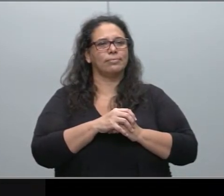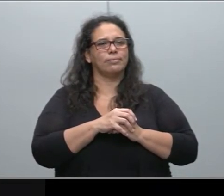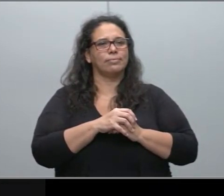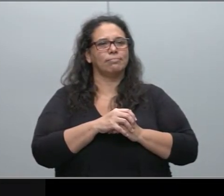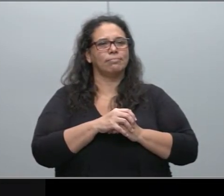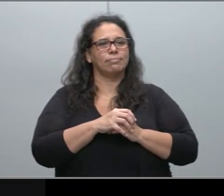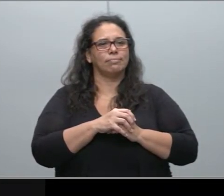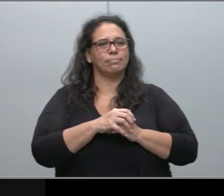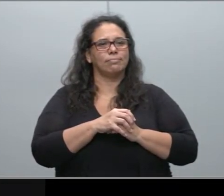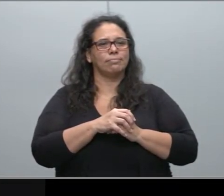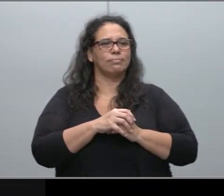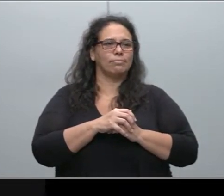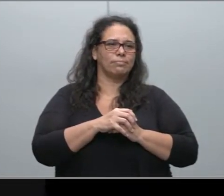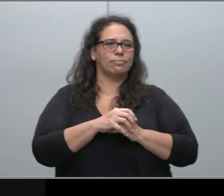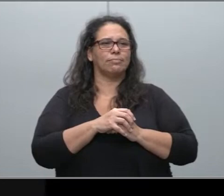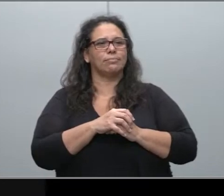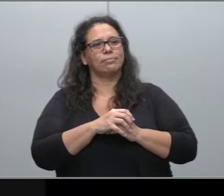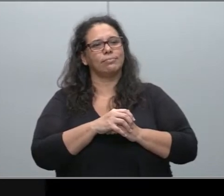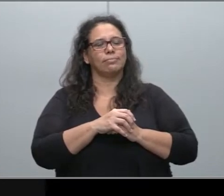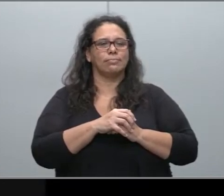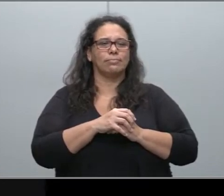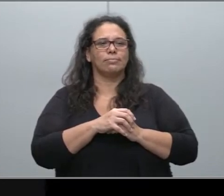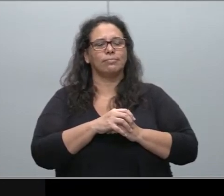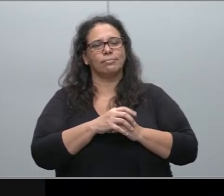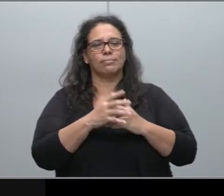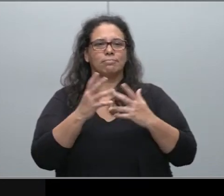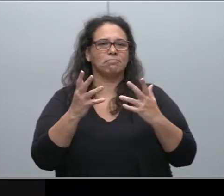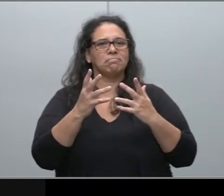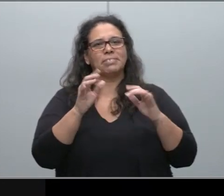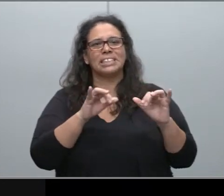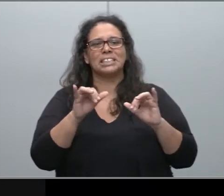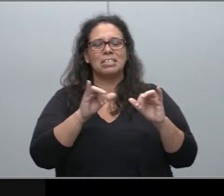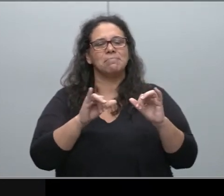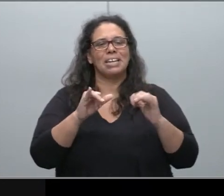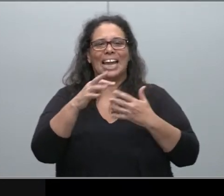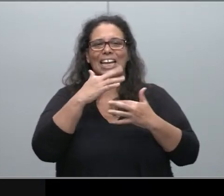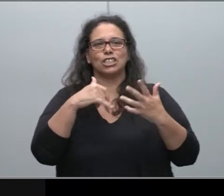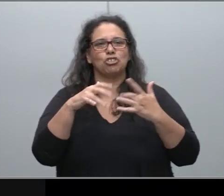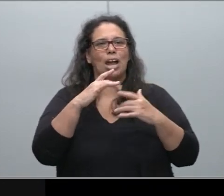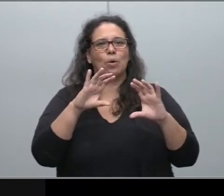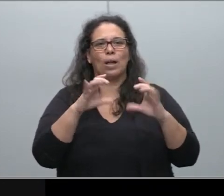that is completely foreign to him. And I'm sure I'm not the only parent